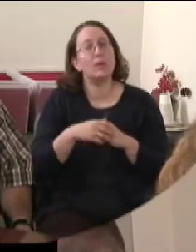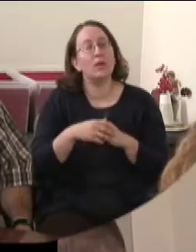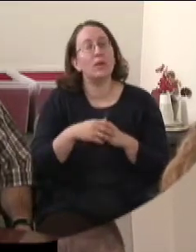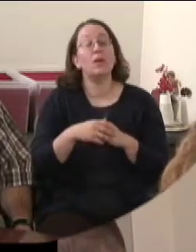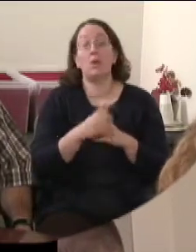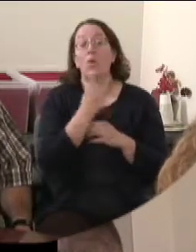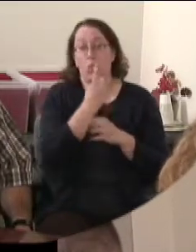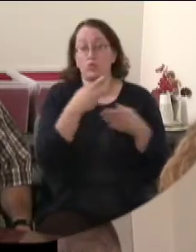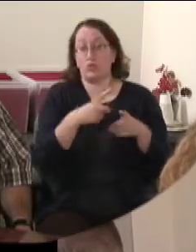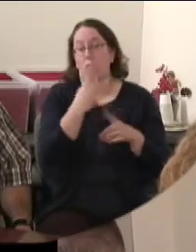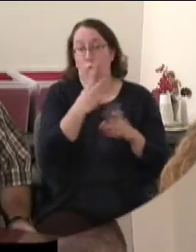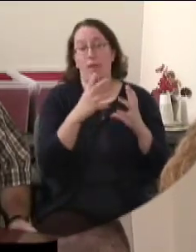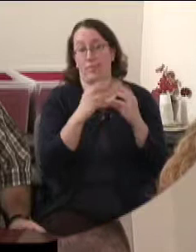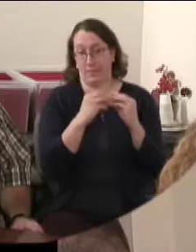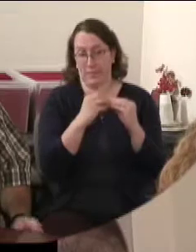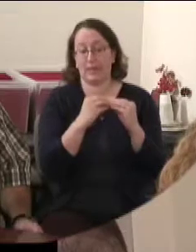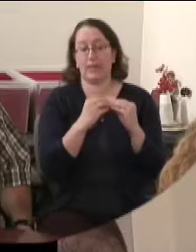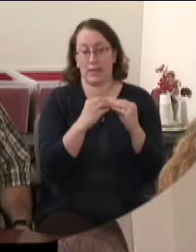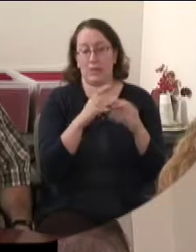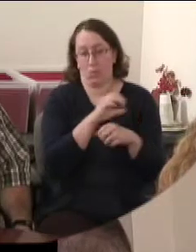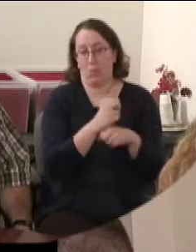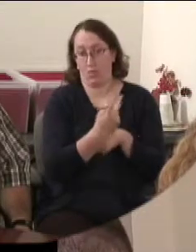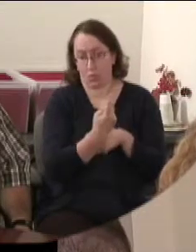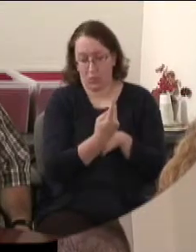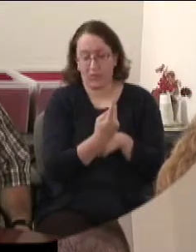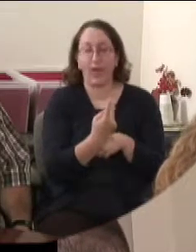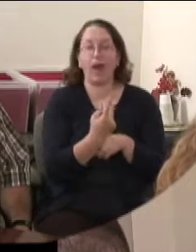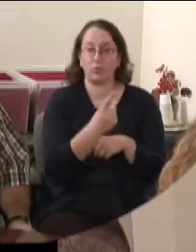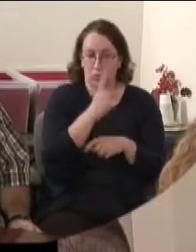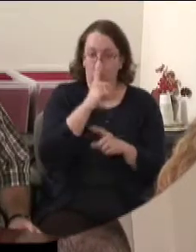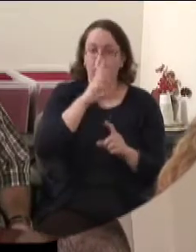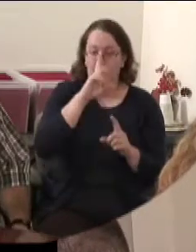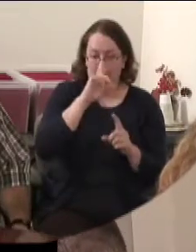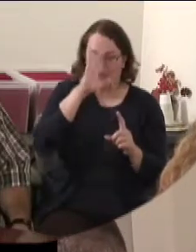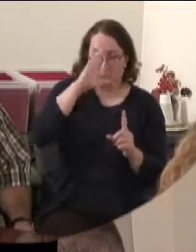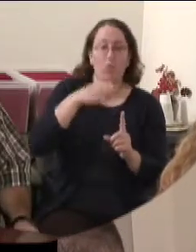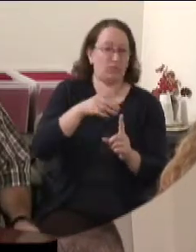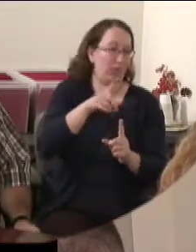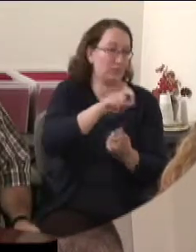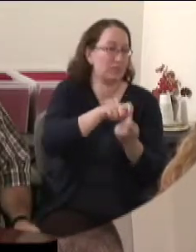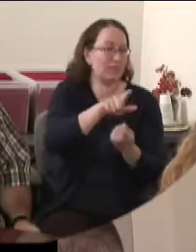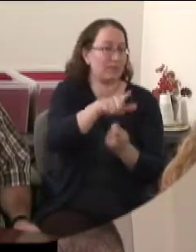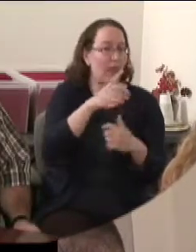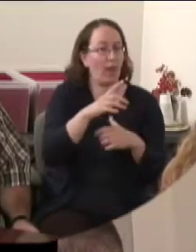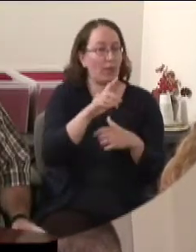And one of them was devoted to this question,